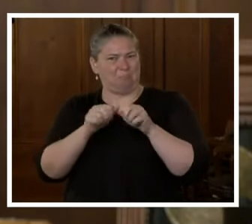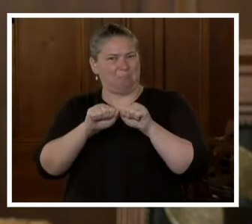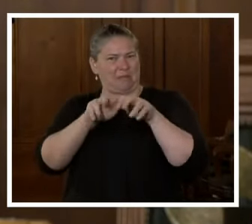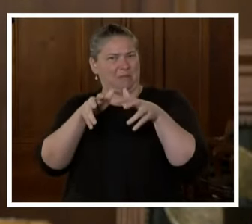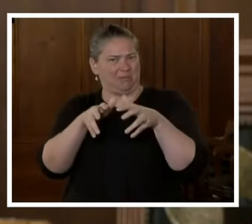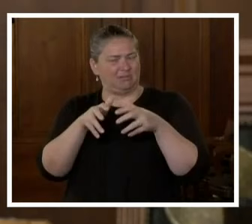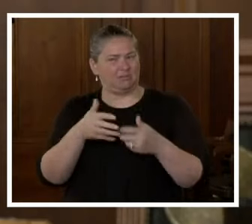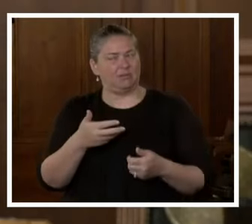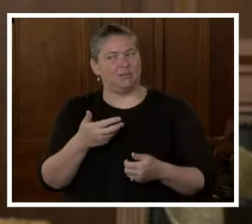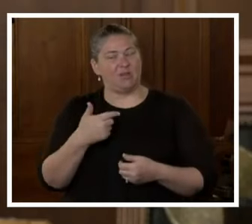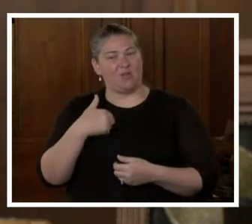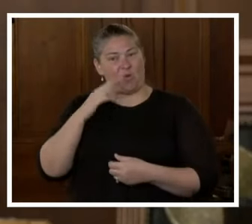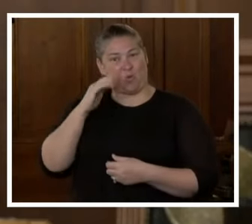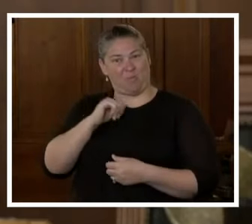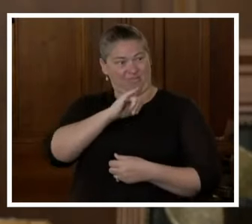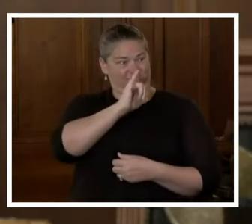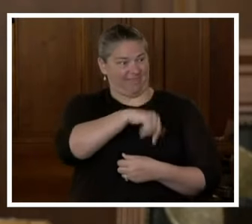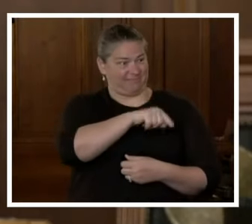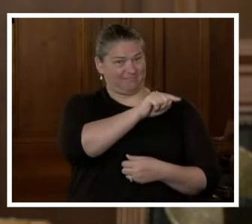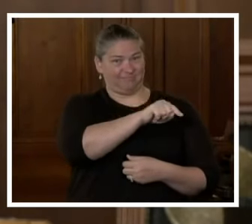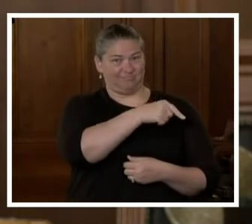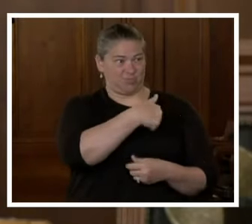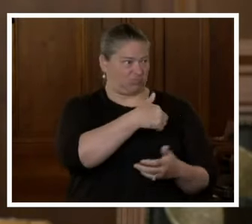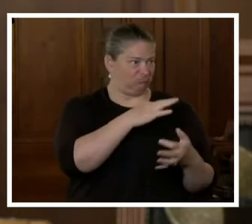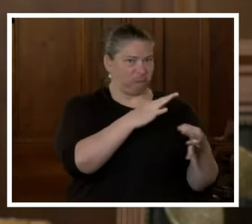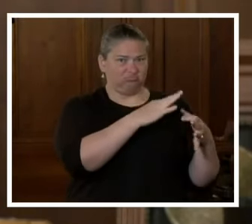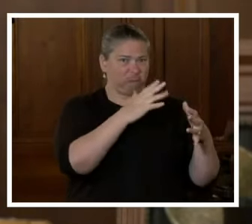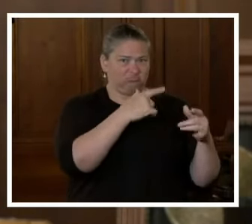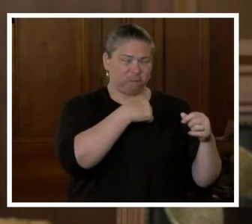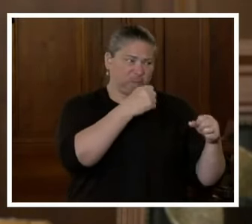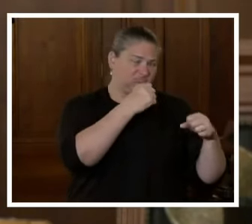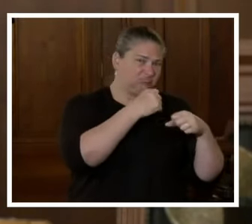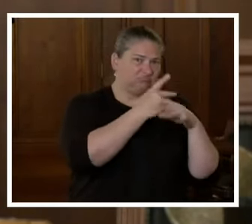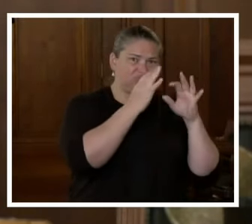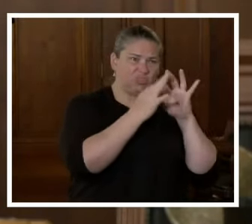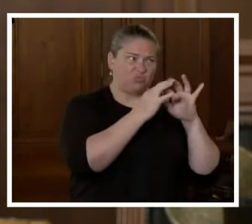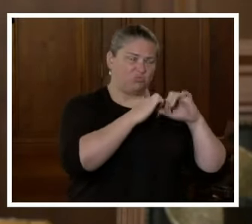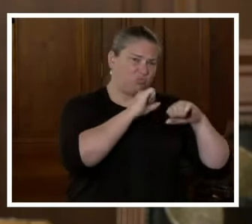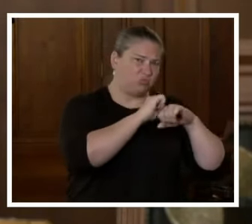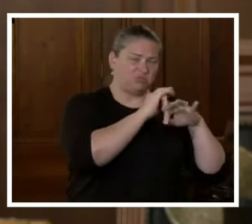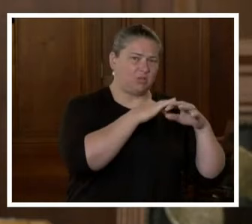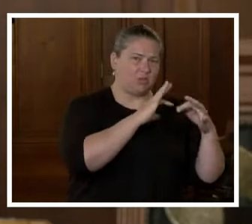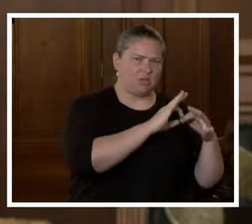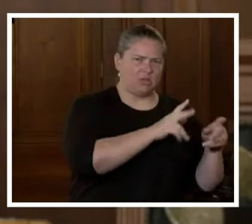LET'S START WITH THE REALLY TOUGH NEWS.